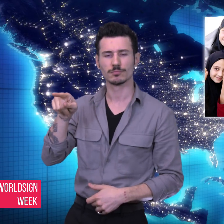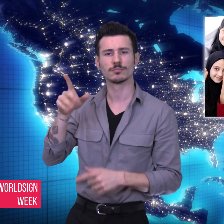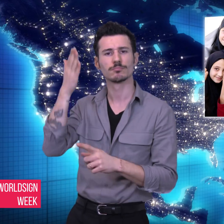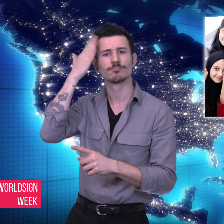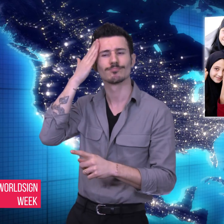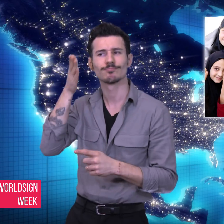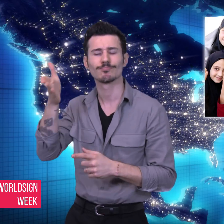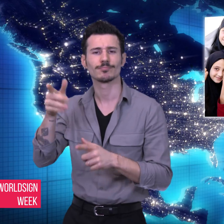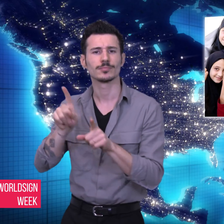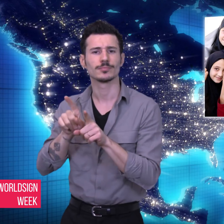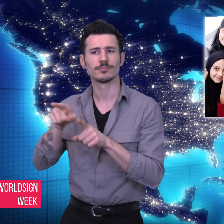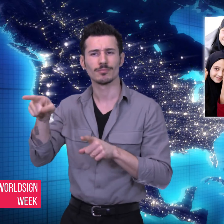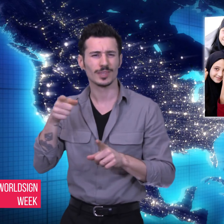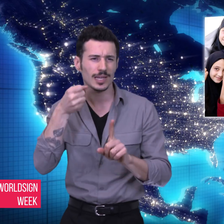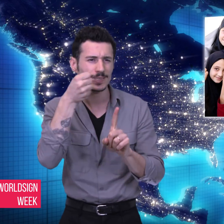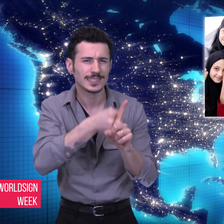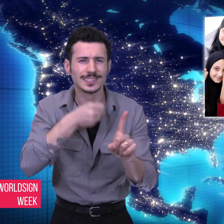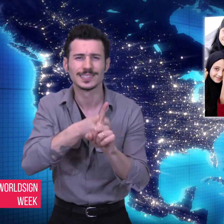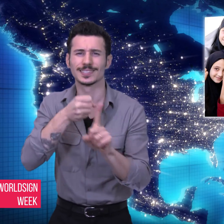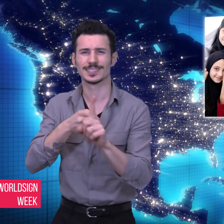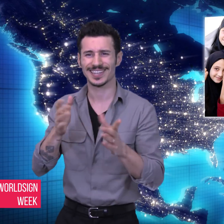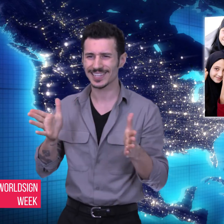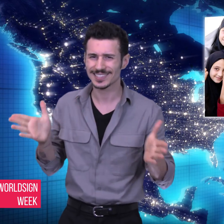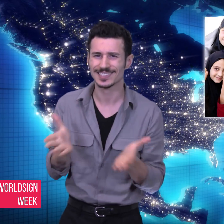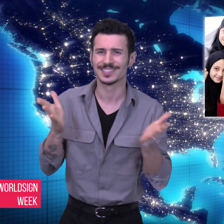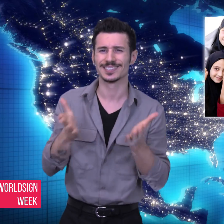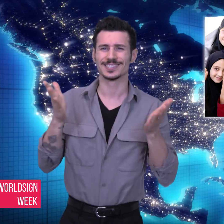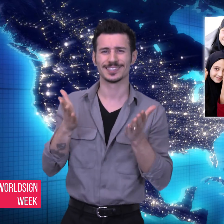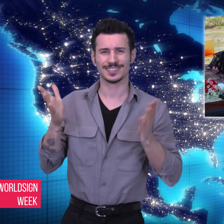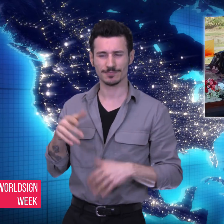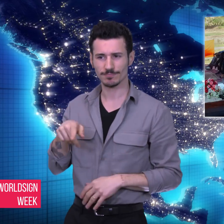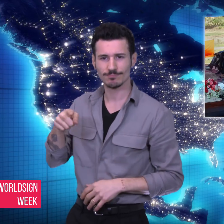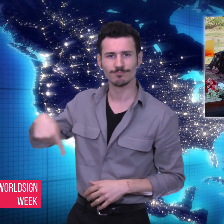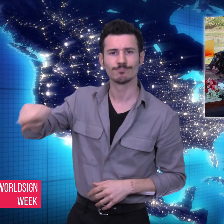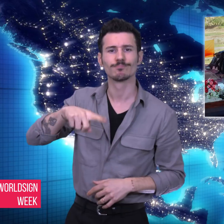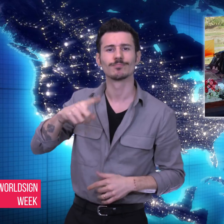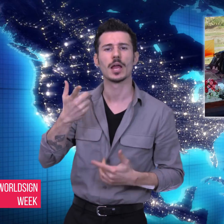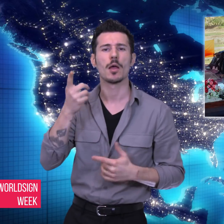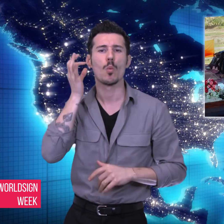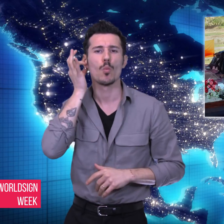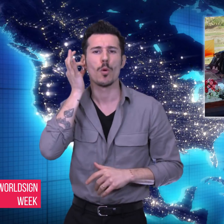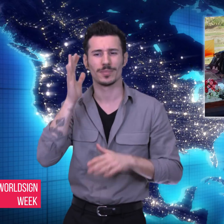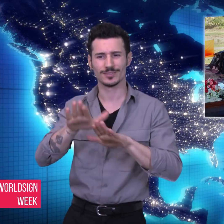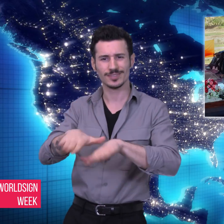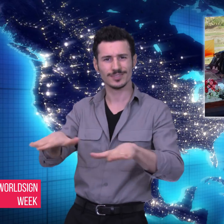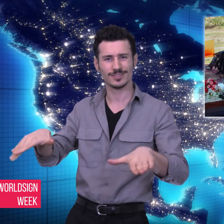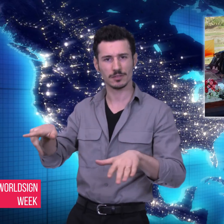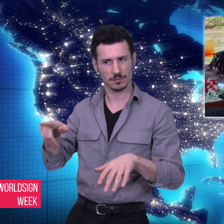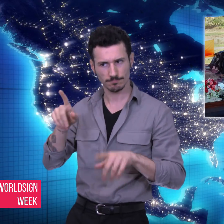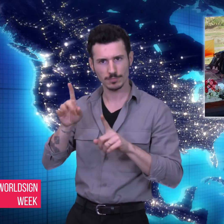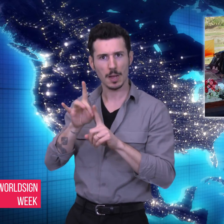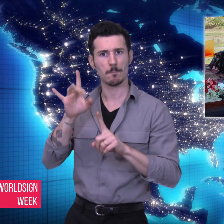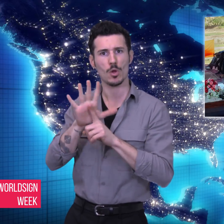school and was nearly assassinated by the Pakistani